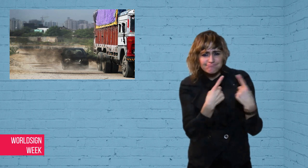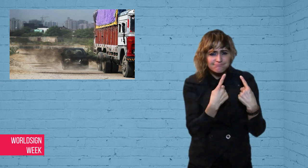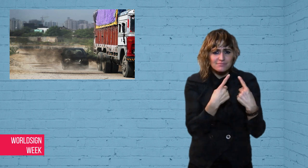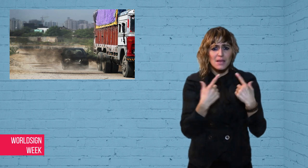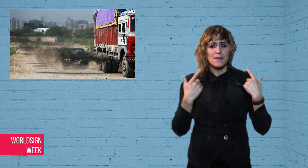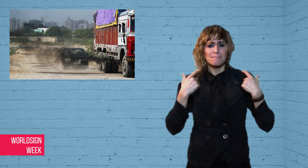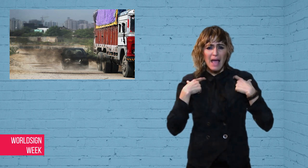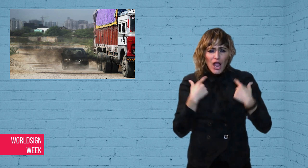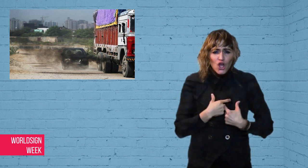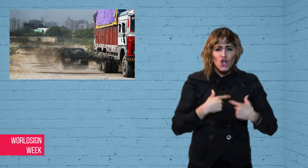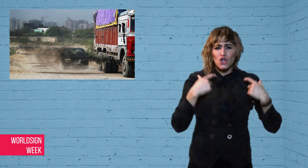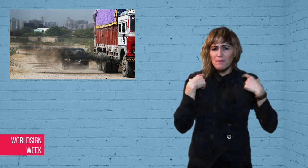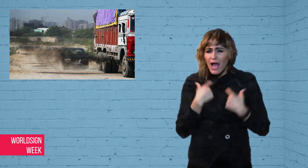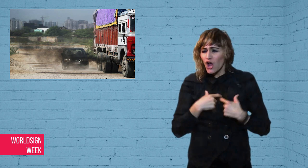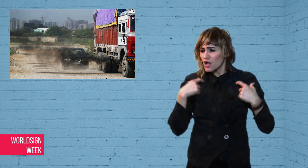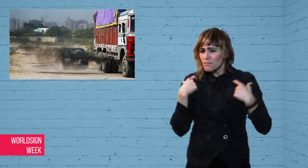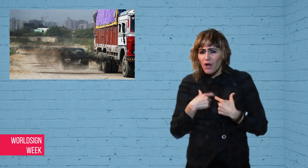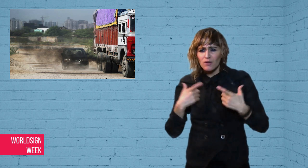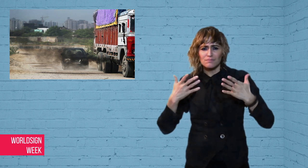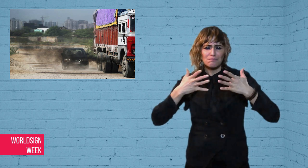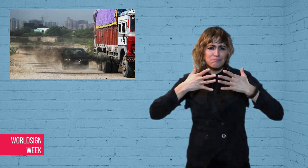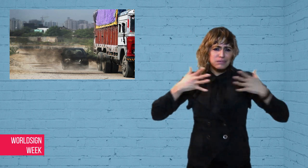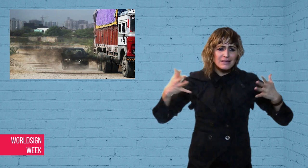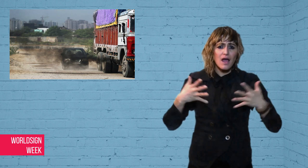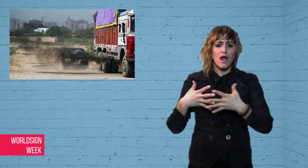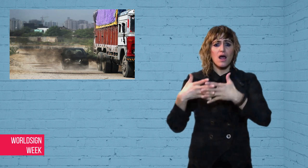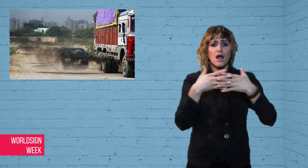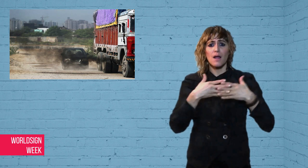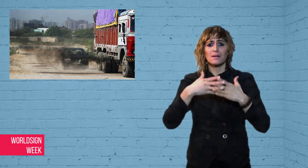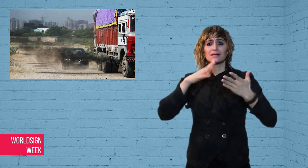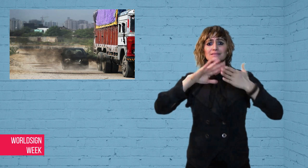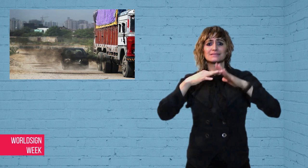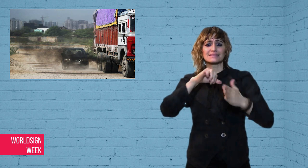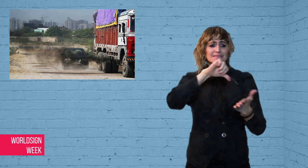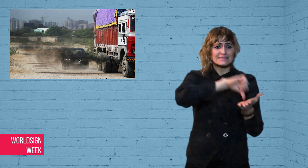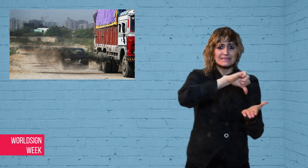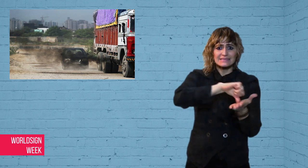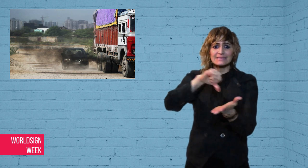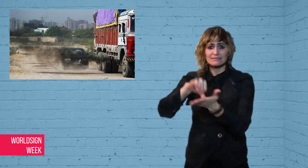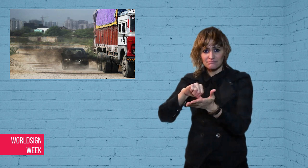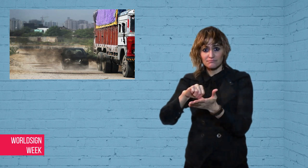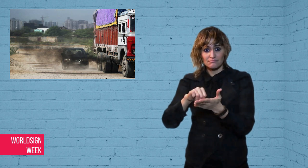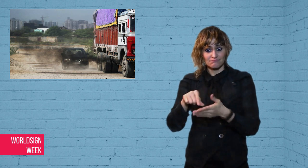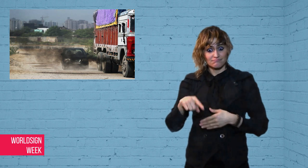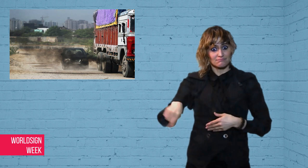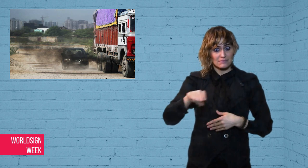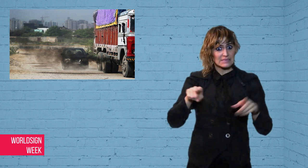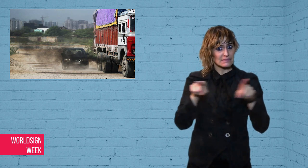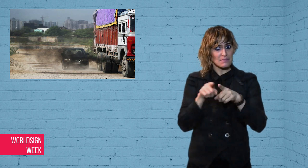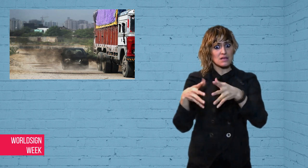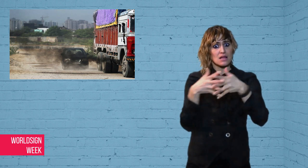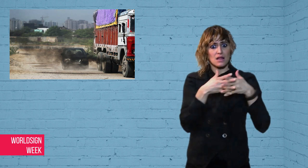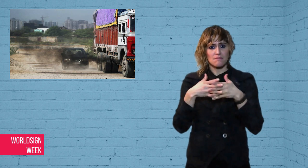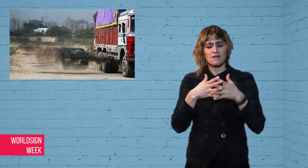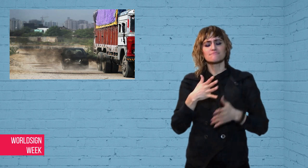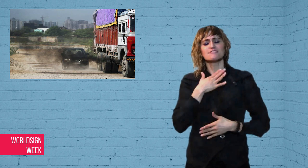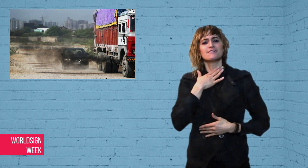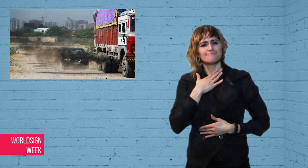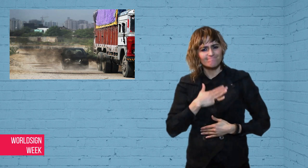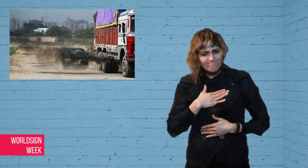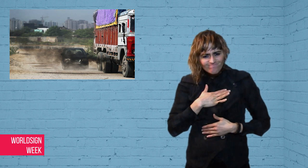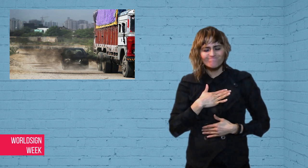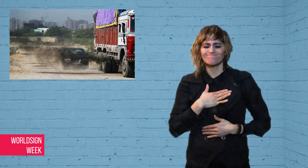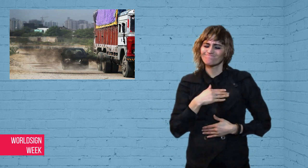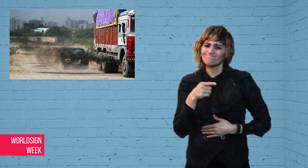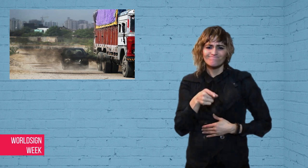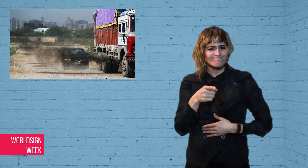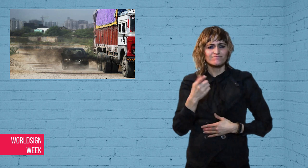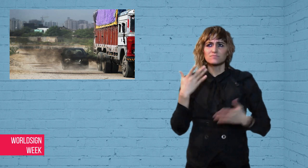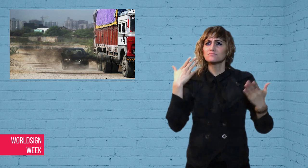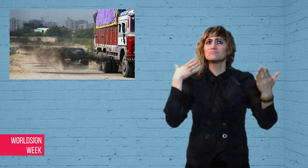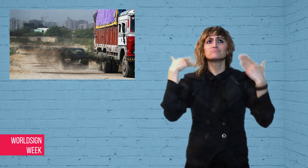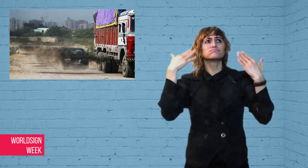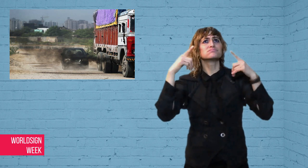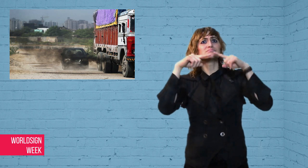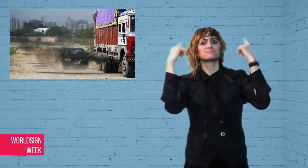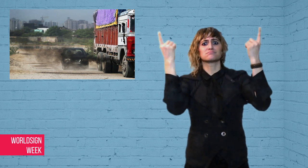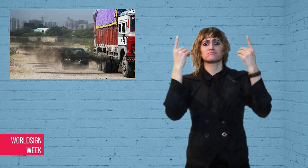Mayors of large American cities also pledged